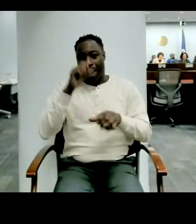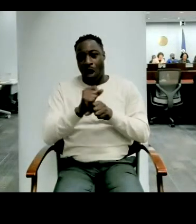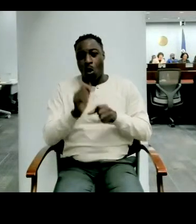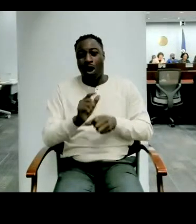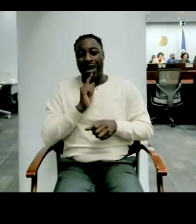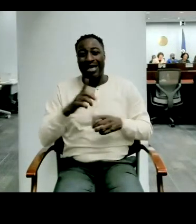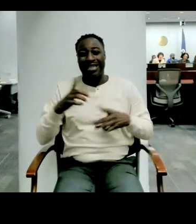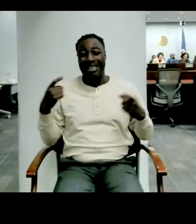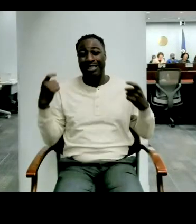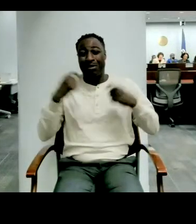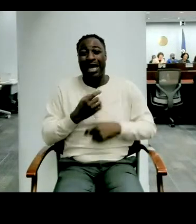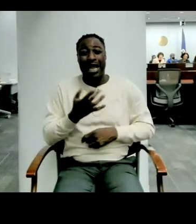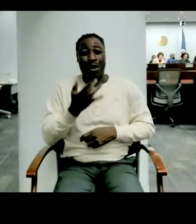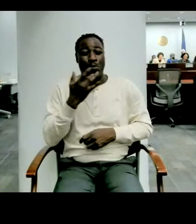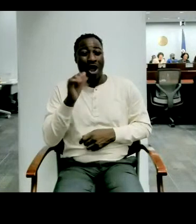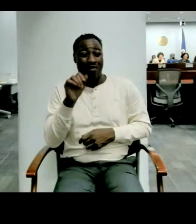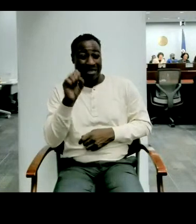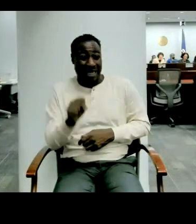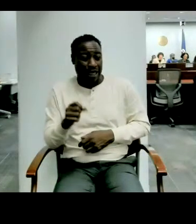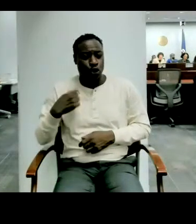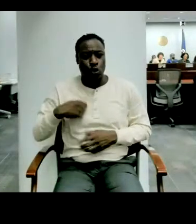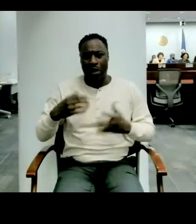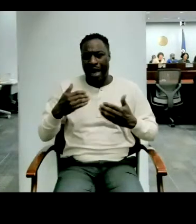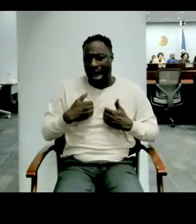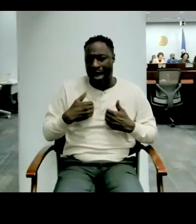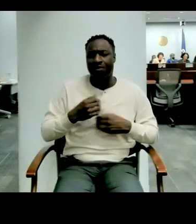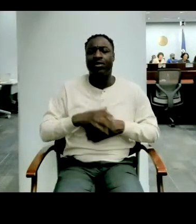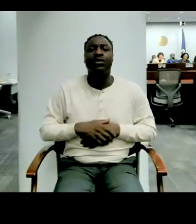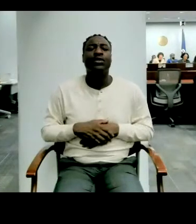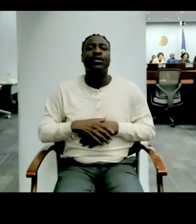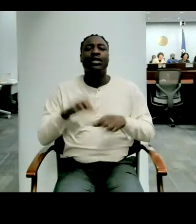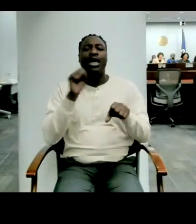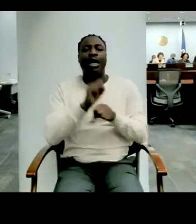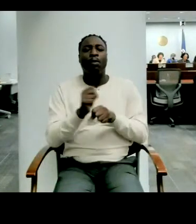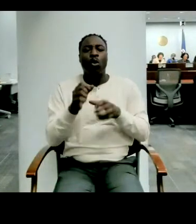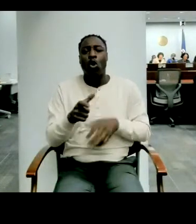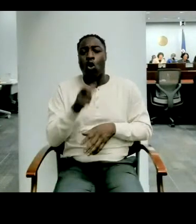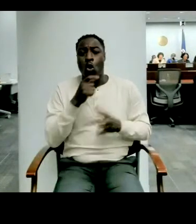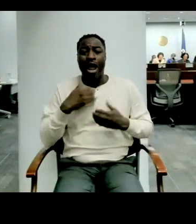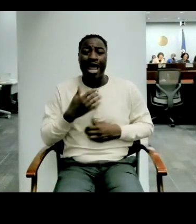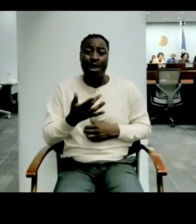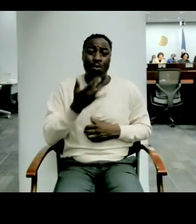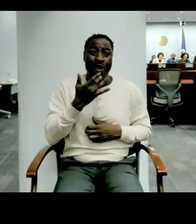Hispanic preference cases where we have um an employer who has a preference for Hispanic